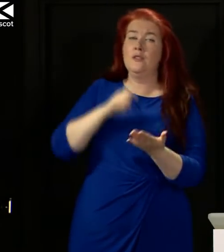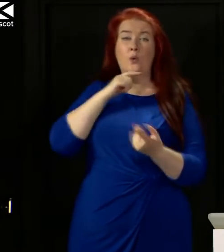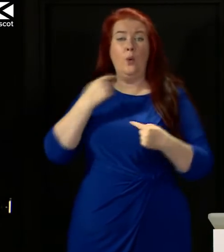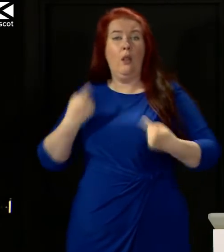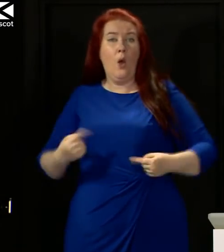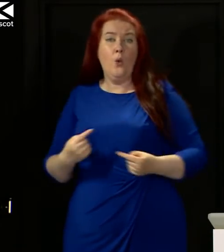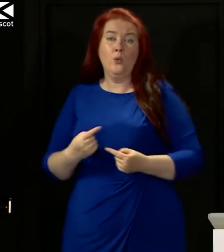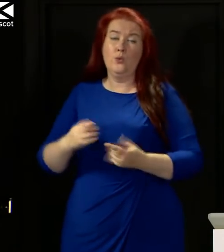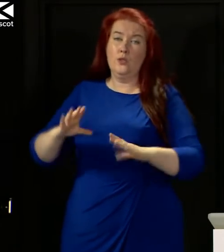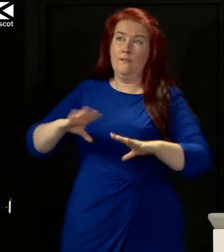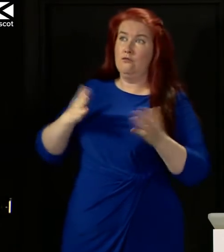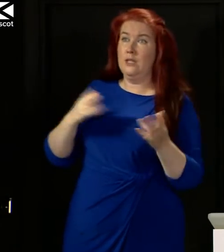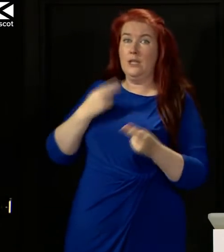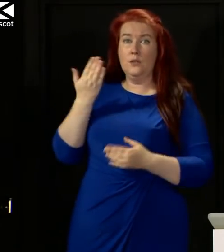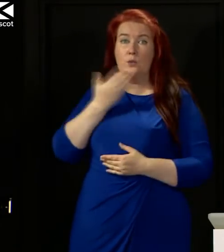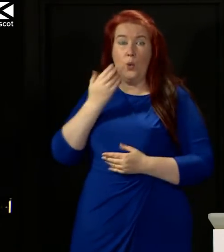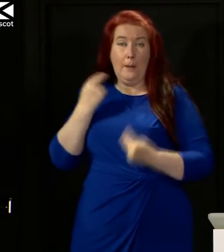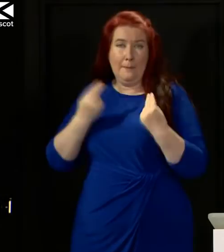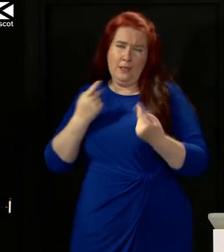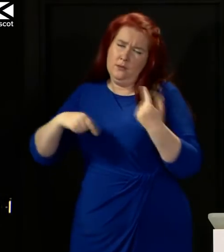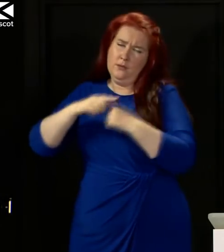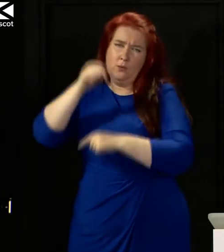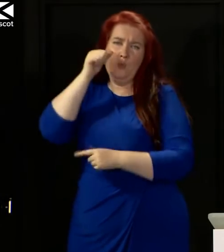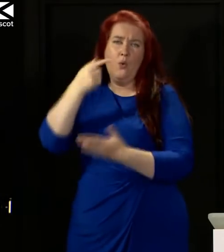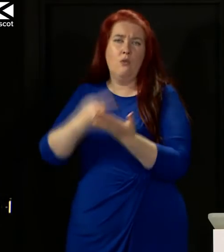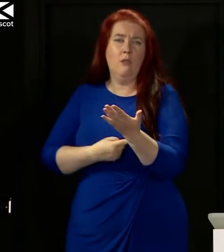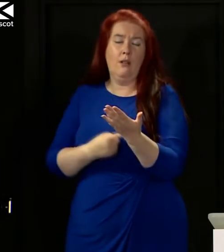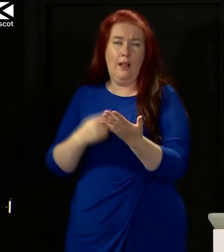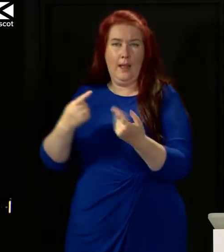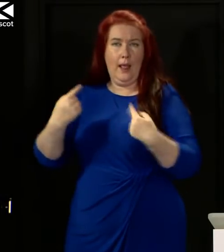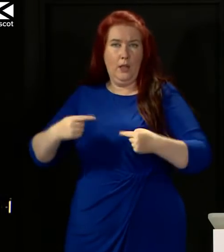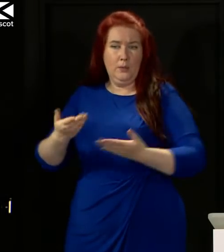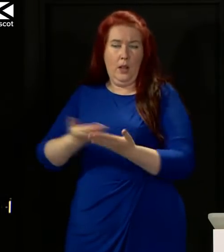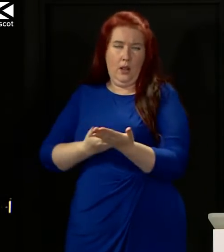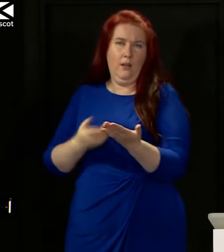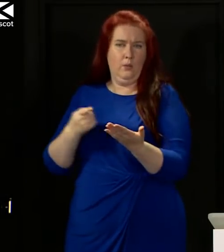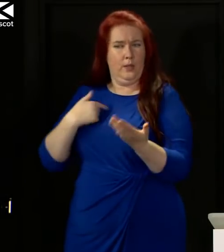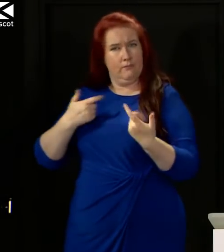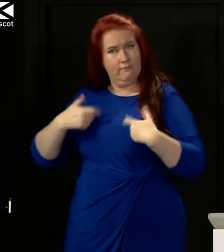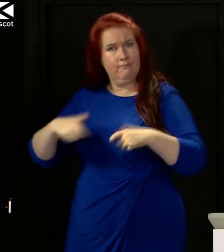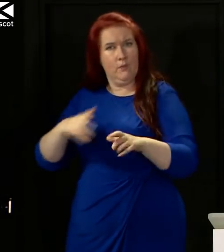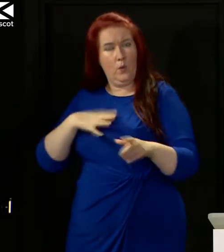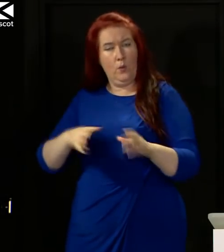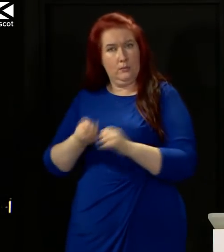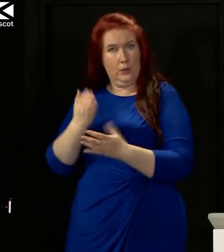school meals are well known in Scotland, and that is what we want to see continue. But